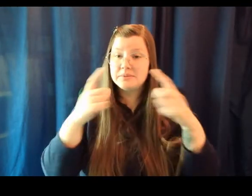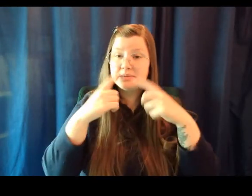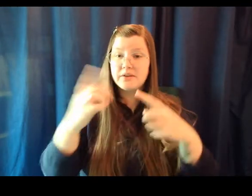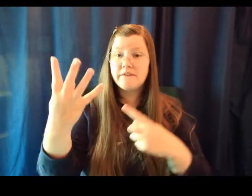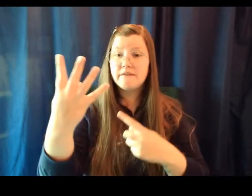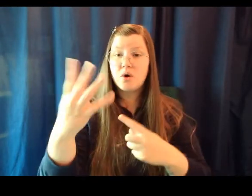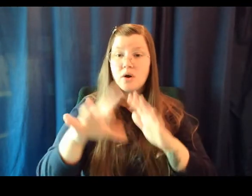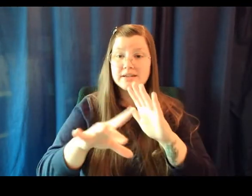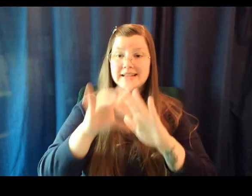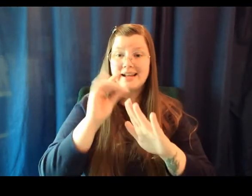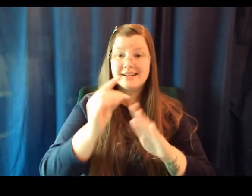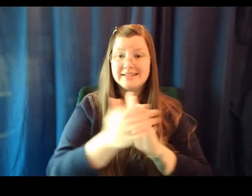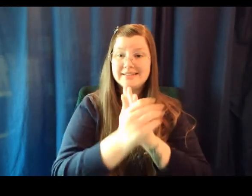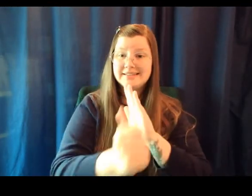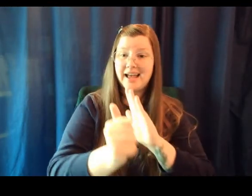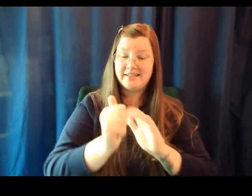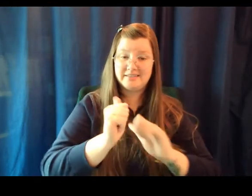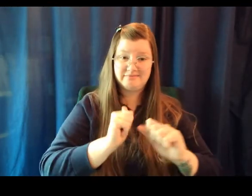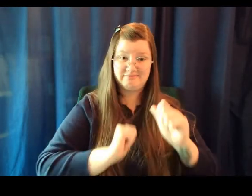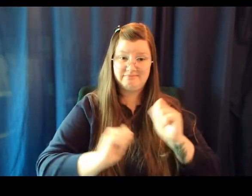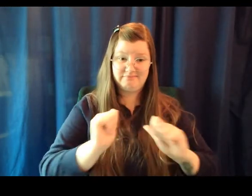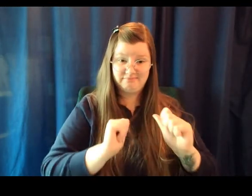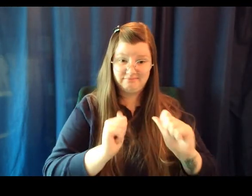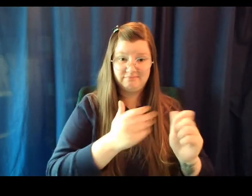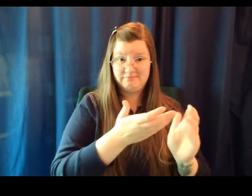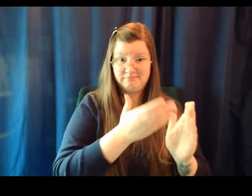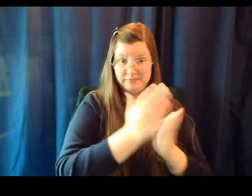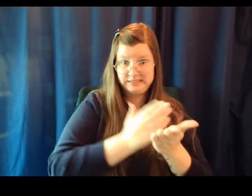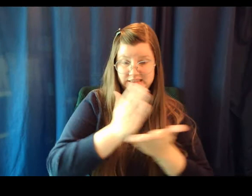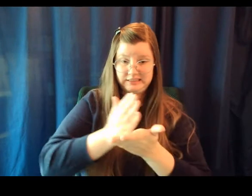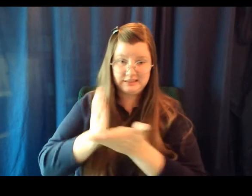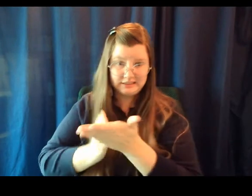Three are attached to these announcements and one is a separate link, so teachers please